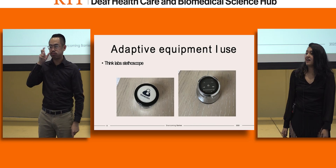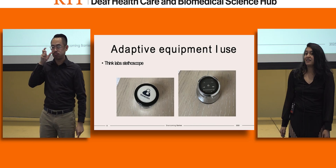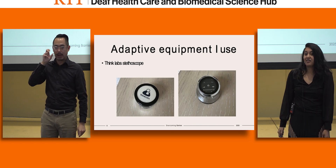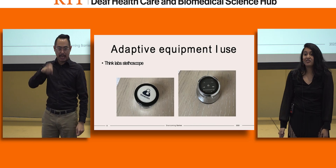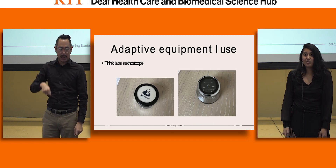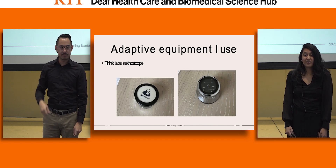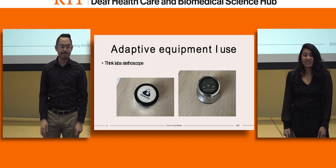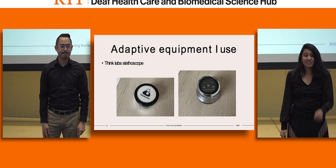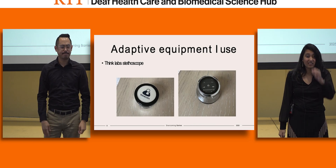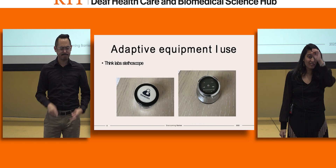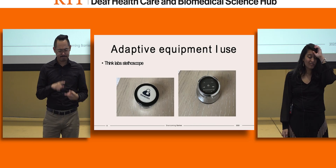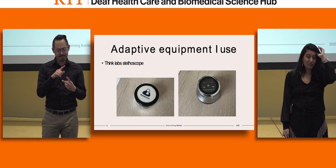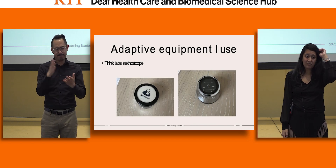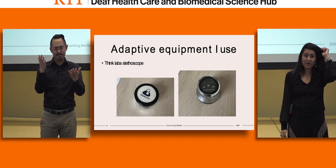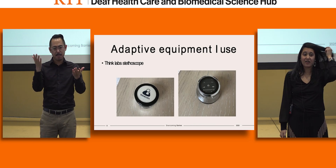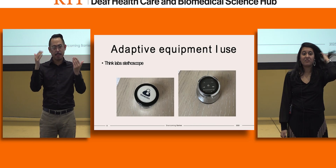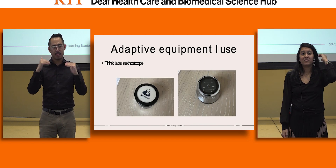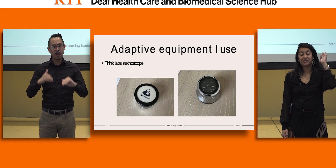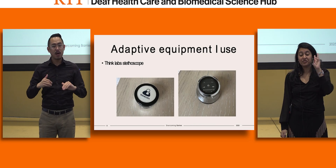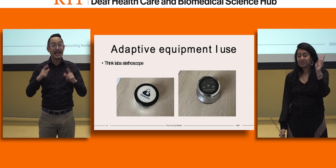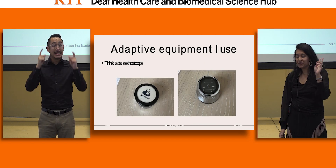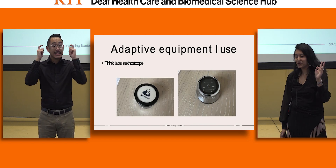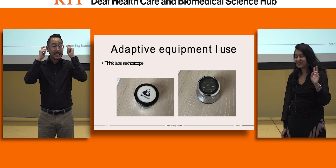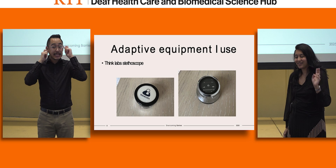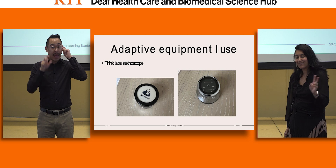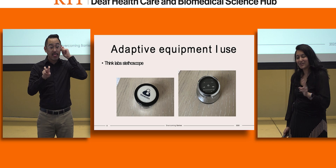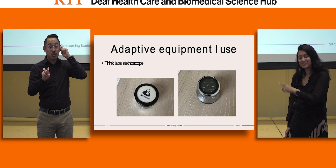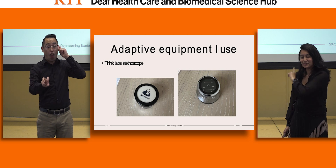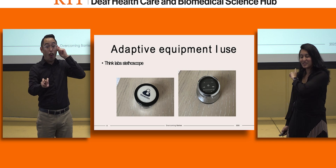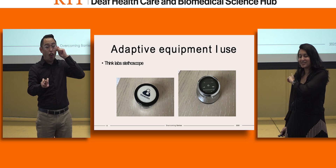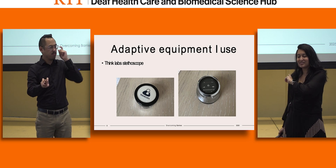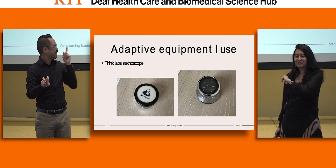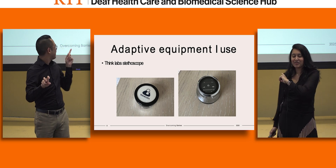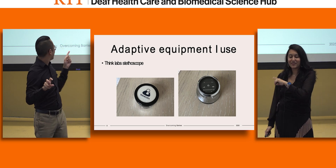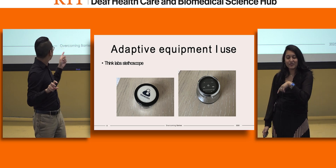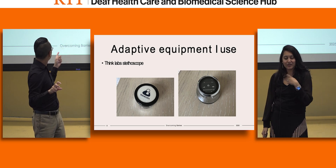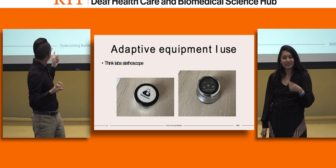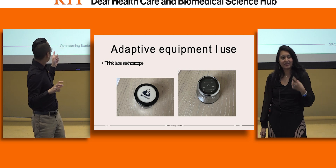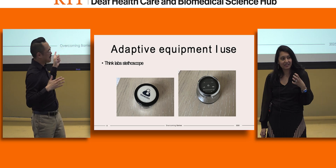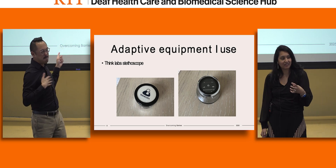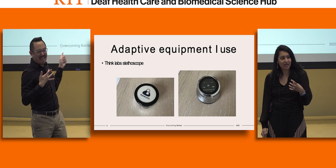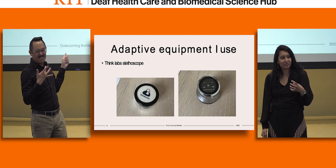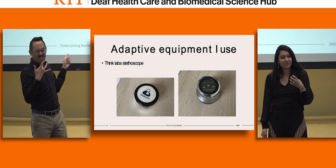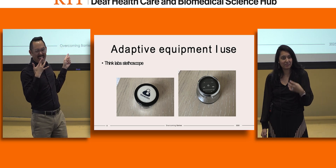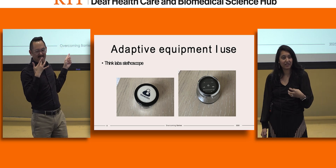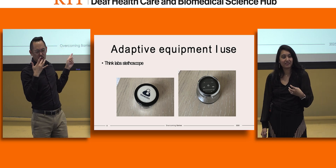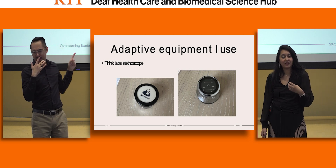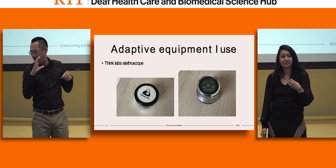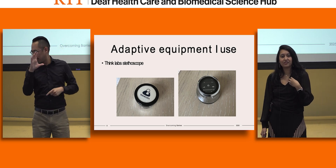I use a stethoscope. There's two different ones I have, actually, but this is my favorite, the Thinklabs bell stethoscope,